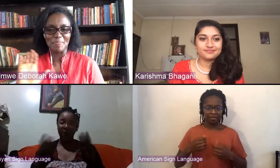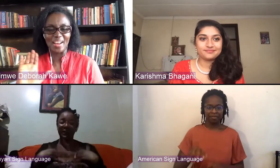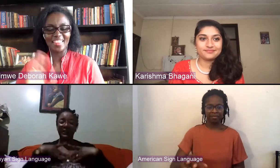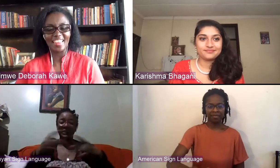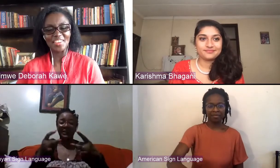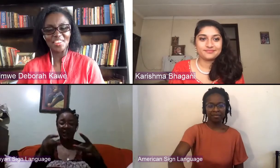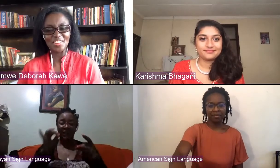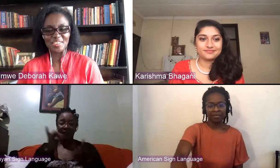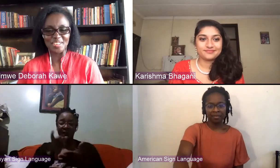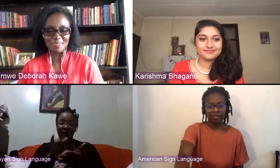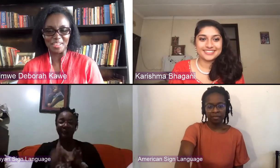Bye, thank you Karishma.